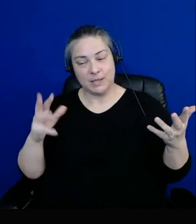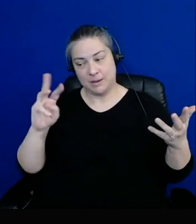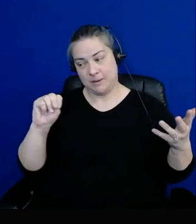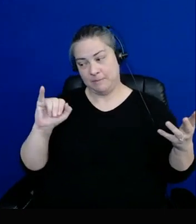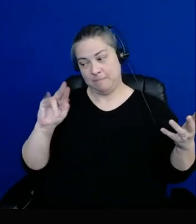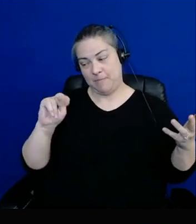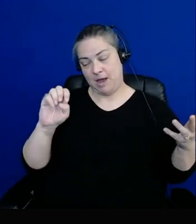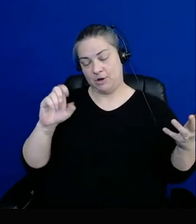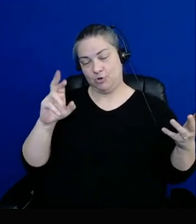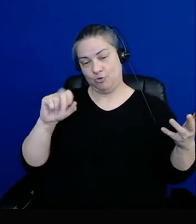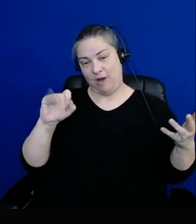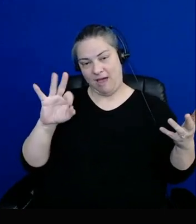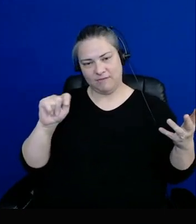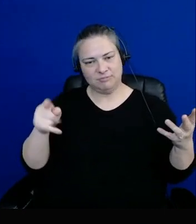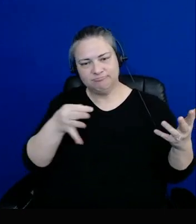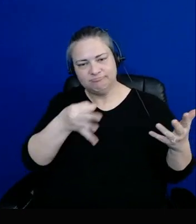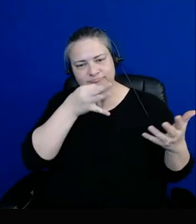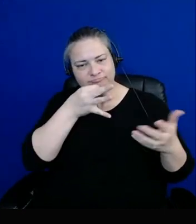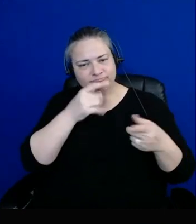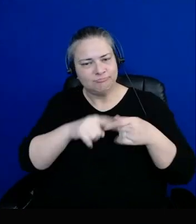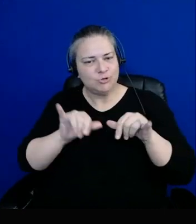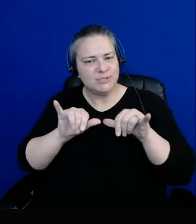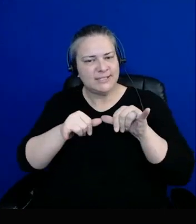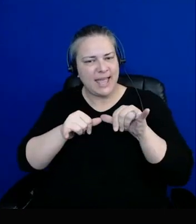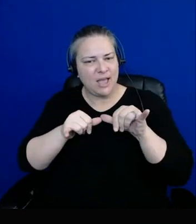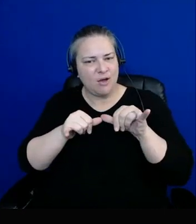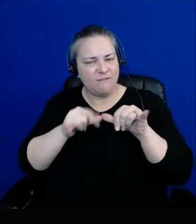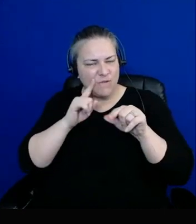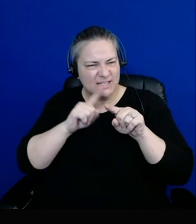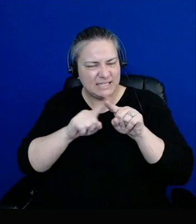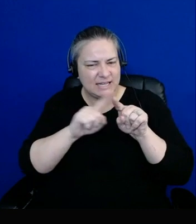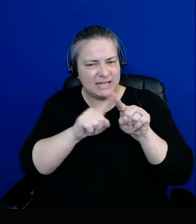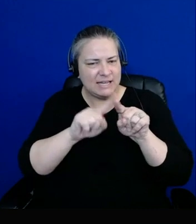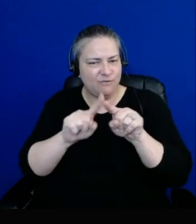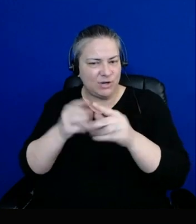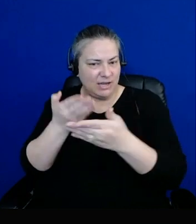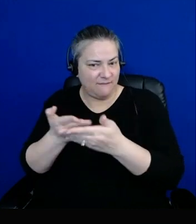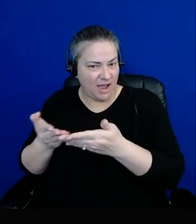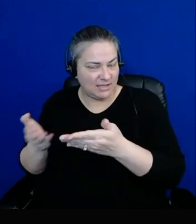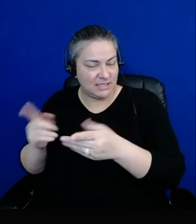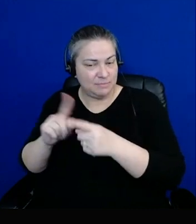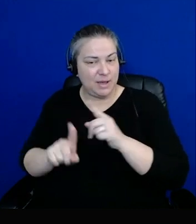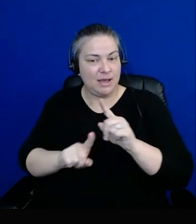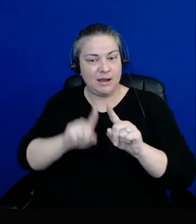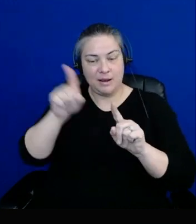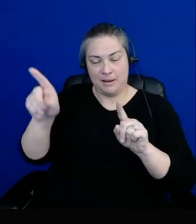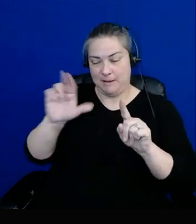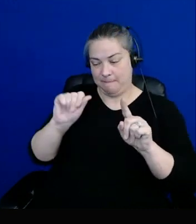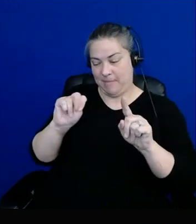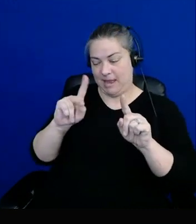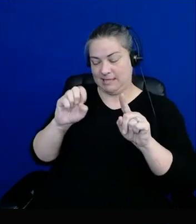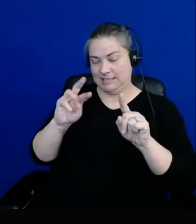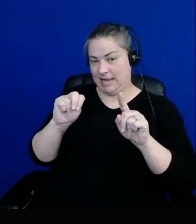of a lot of devices, but our friends over at Bandai Namco had a little bit of a different challenge this year, and I'd like to invite